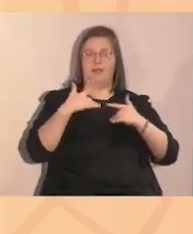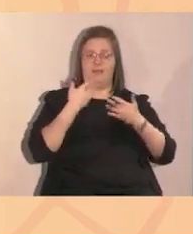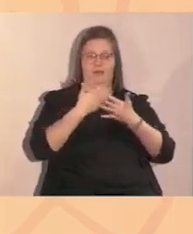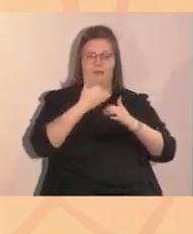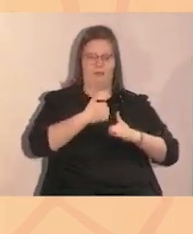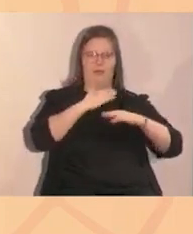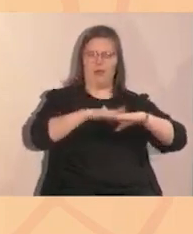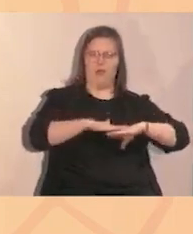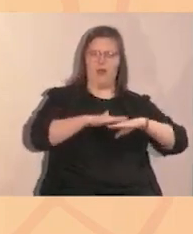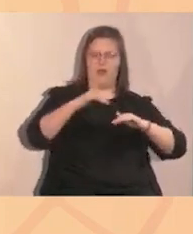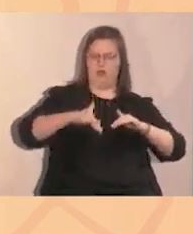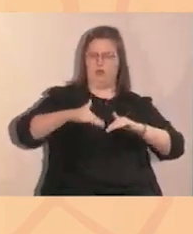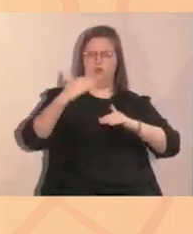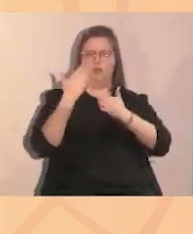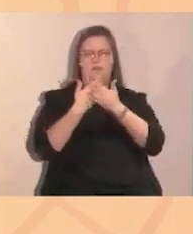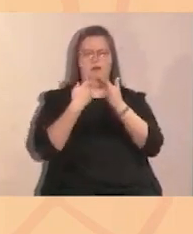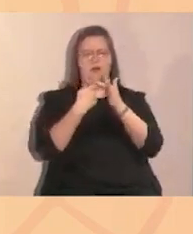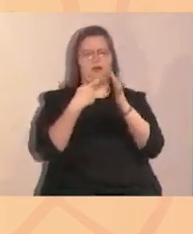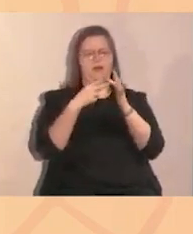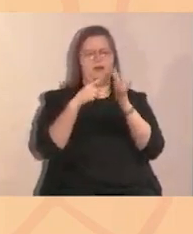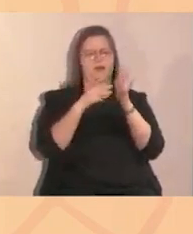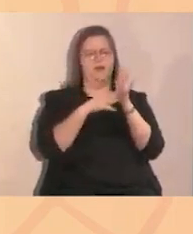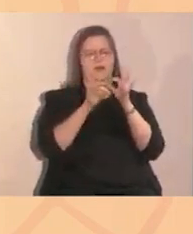I grew up in the Kimberley on Nyikina and Miriwoong Country.